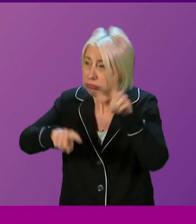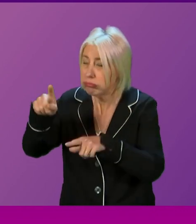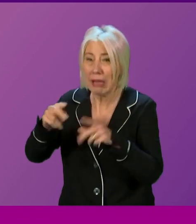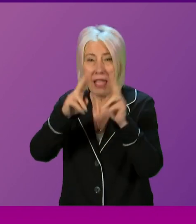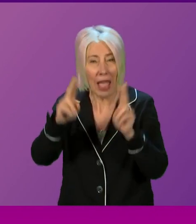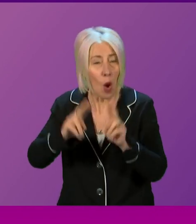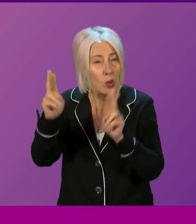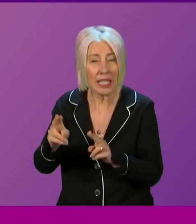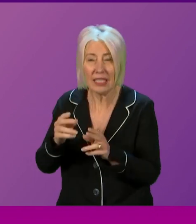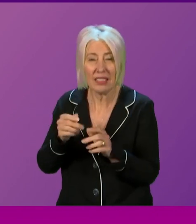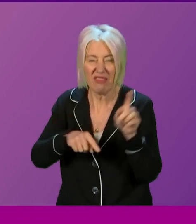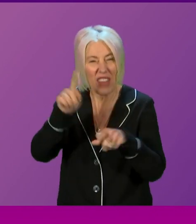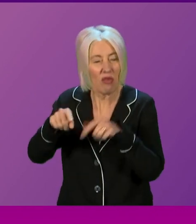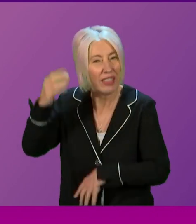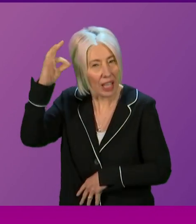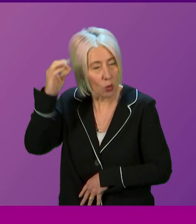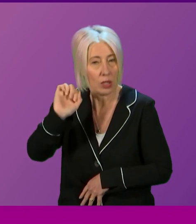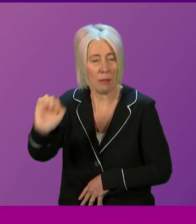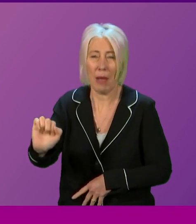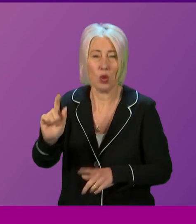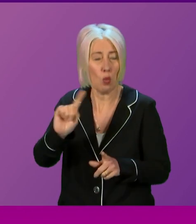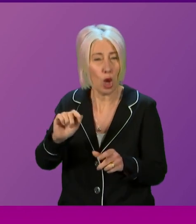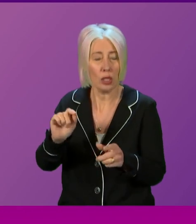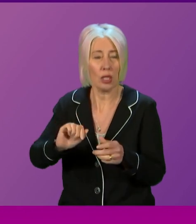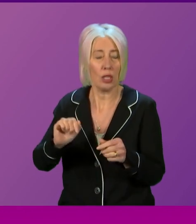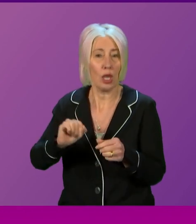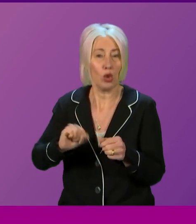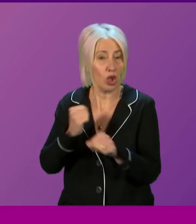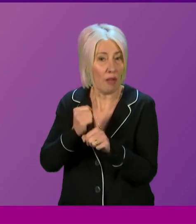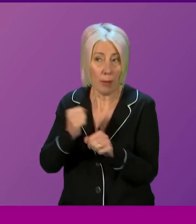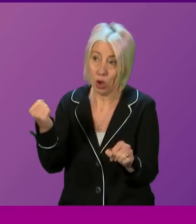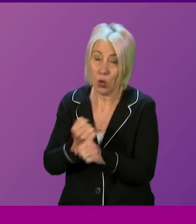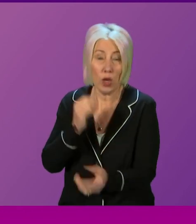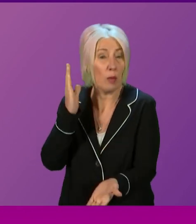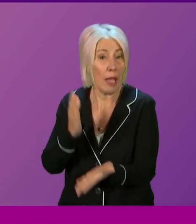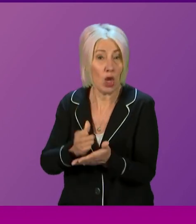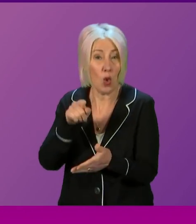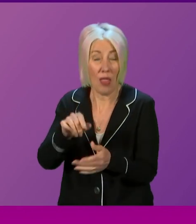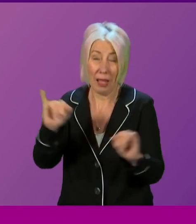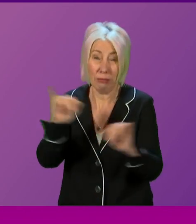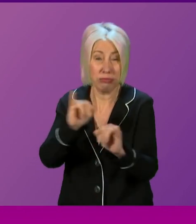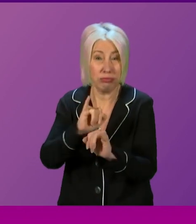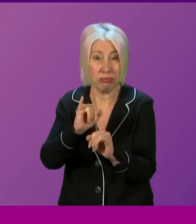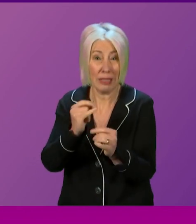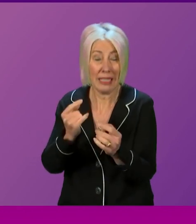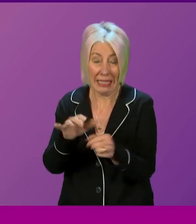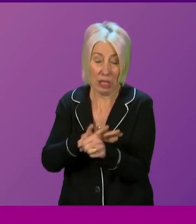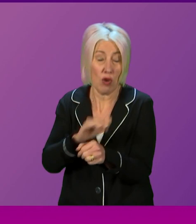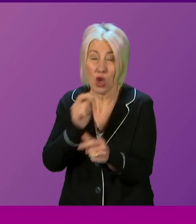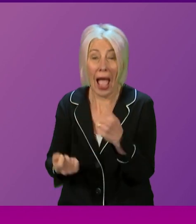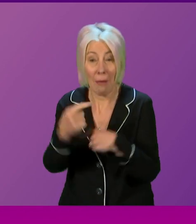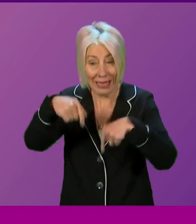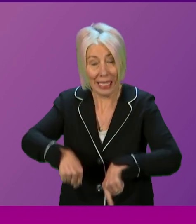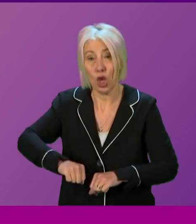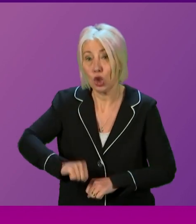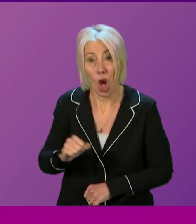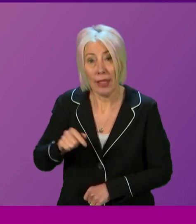What is the Scottish Government doing to ensure that similar tragedies do not happen in Scotland?